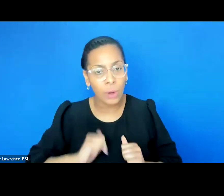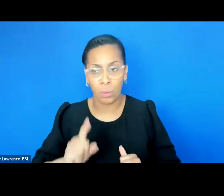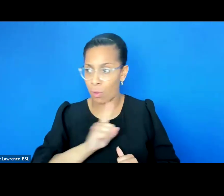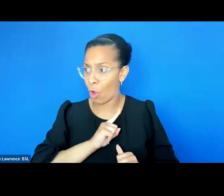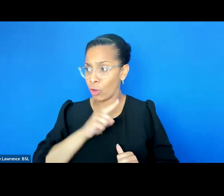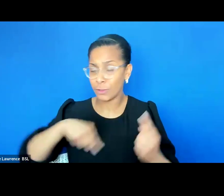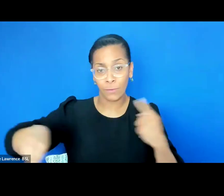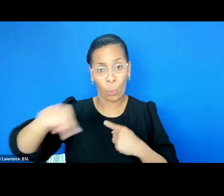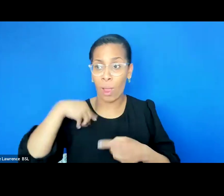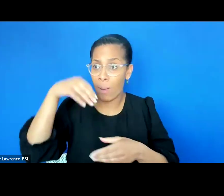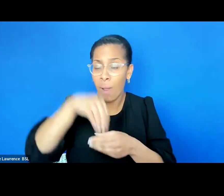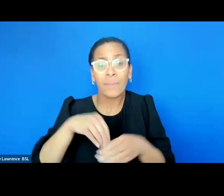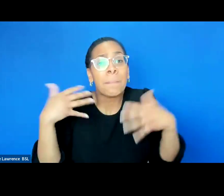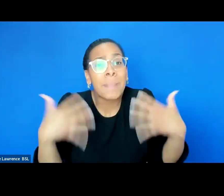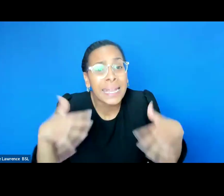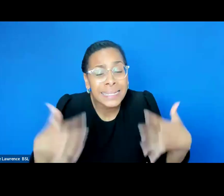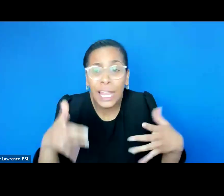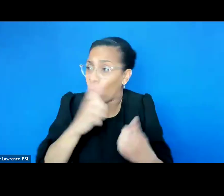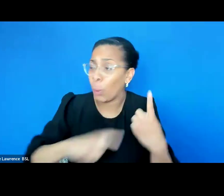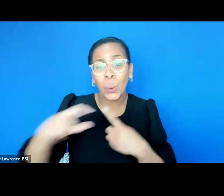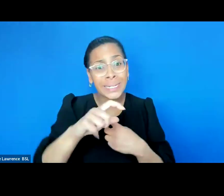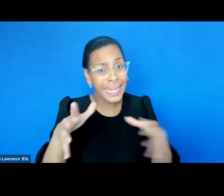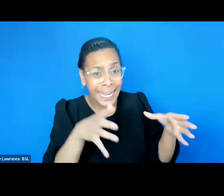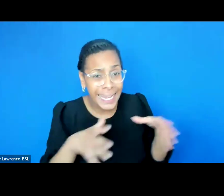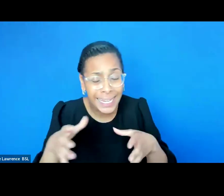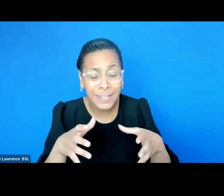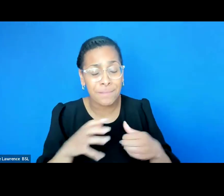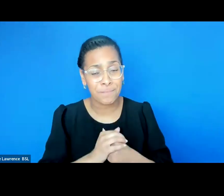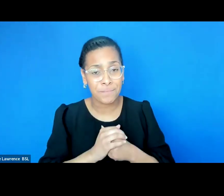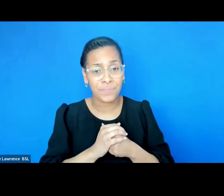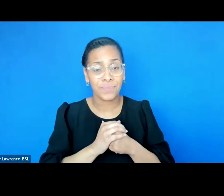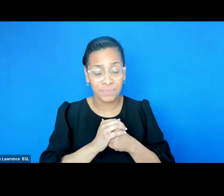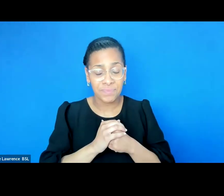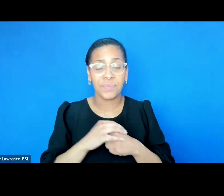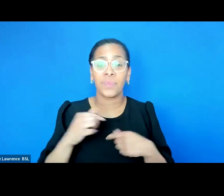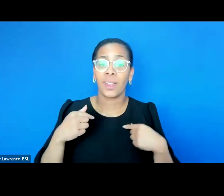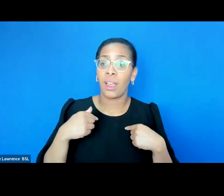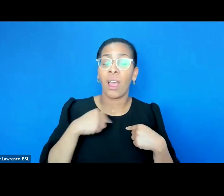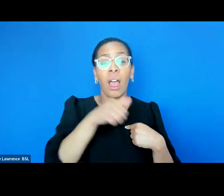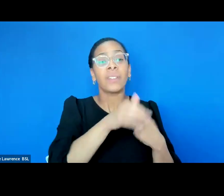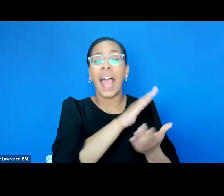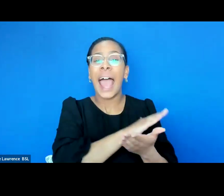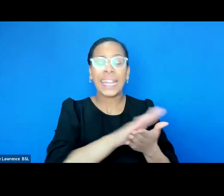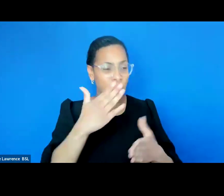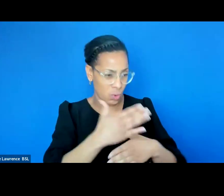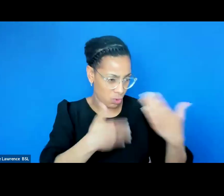we are all a part of. Now, I've done big things. I came to the United States after two years in Haiti, spokesperson for Children